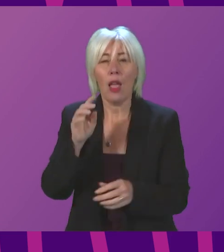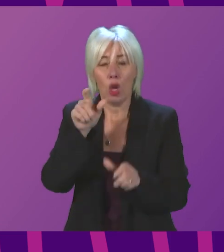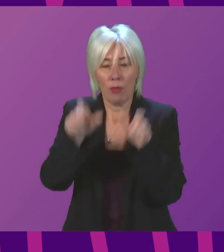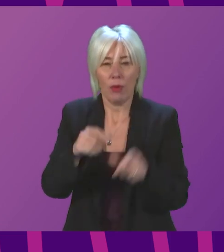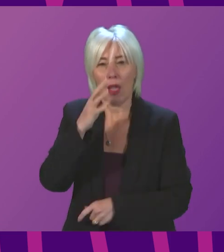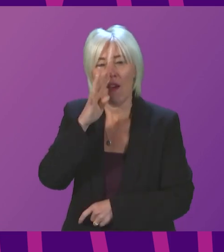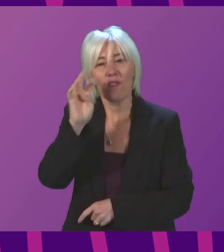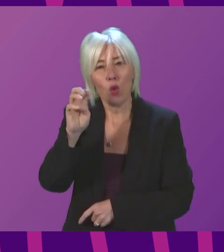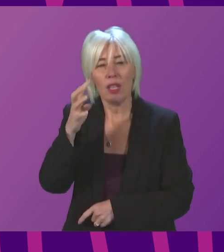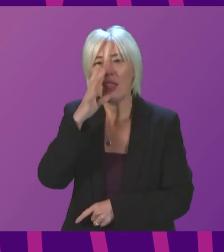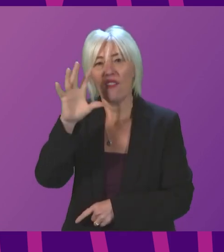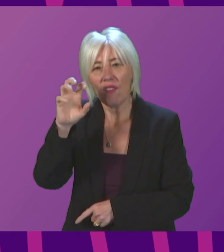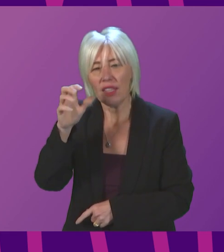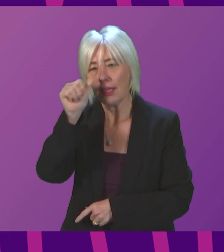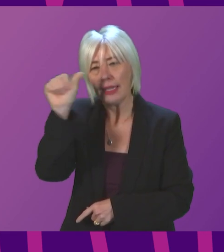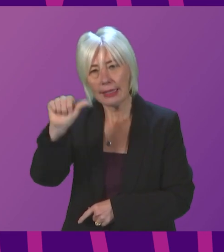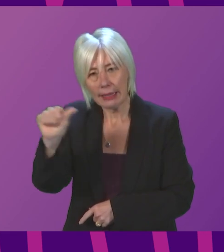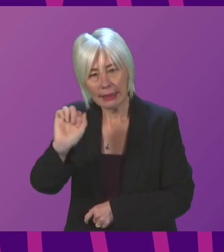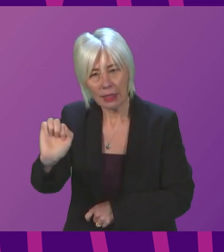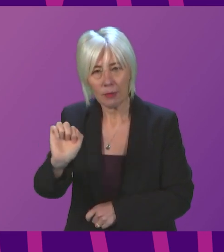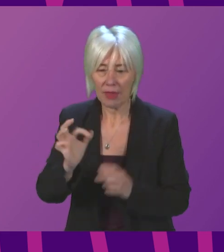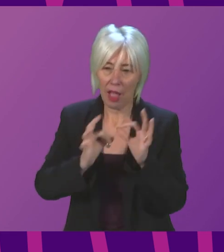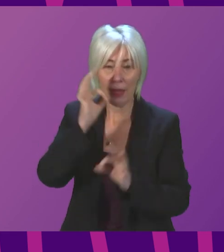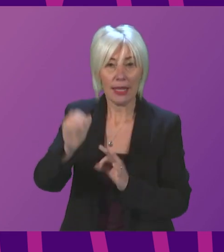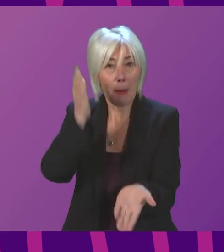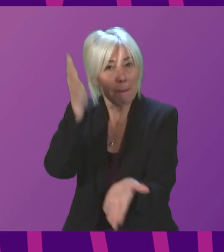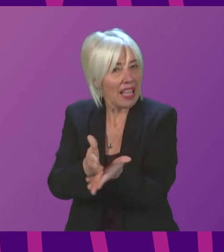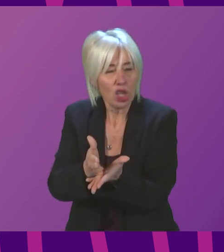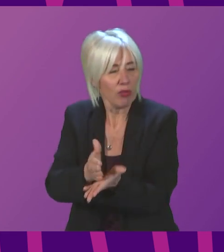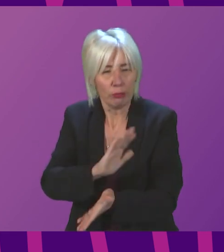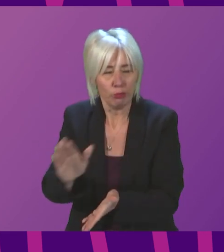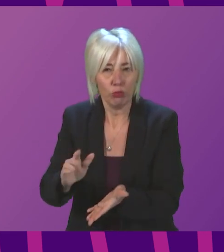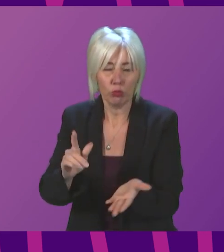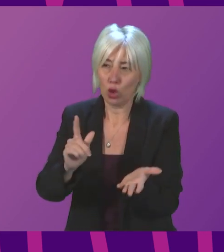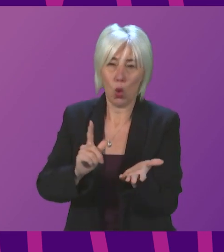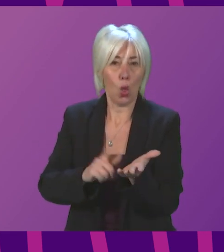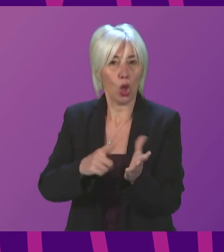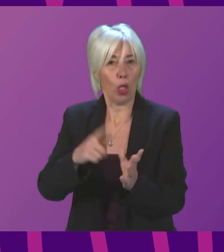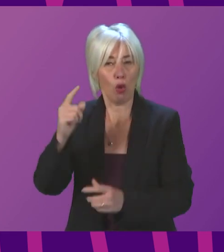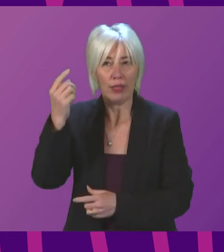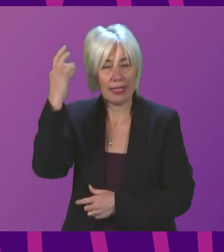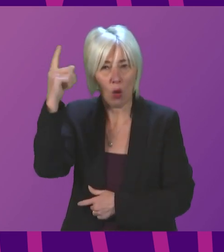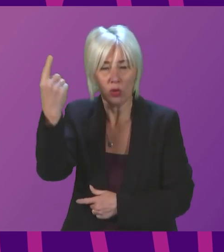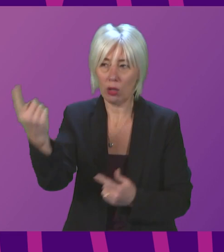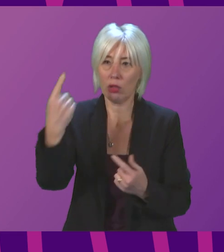The census is not mandatory for local authorities to use in school or for children, given that